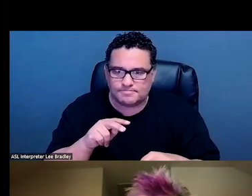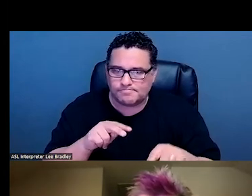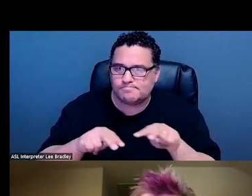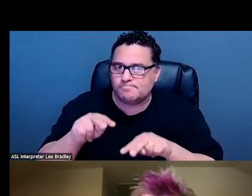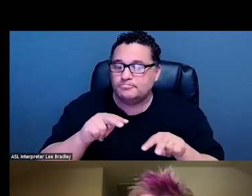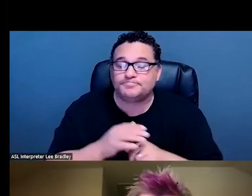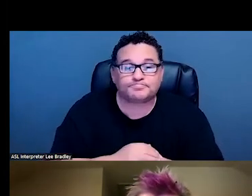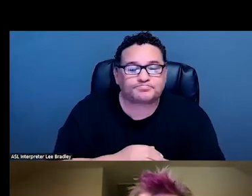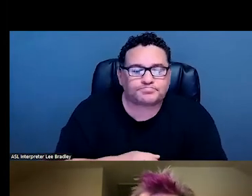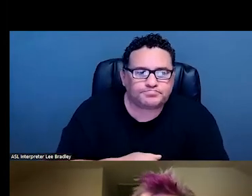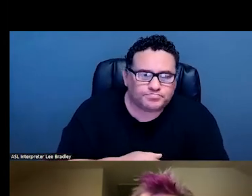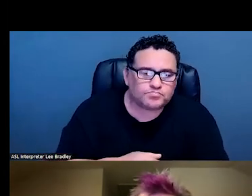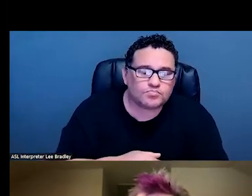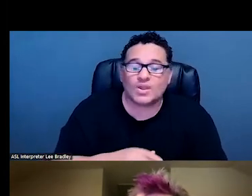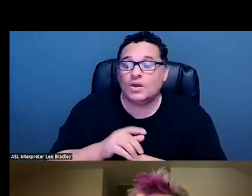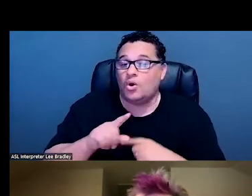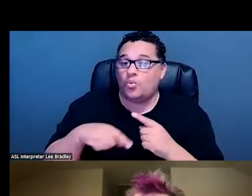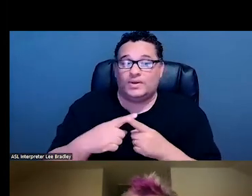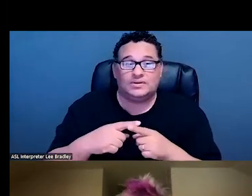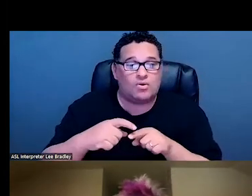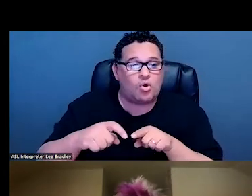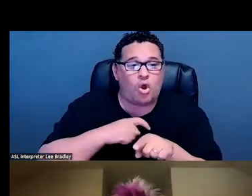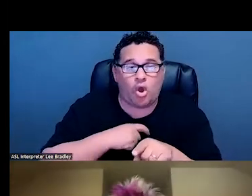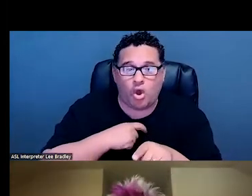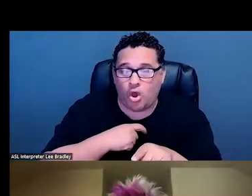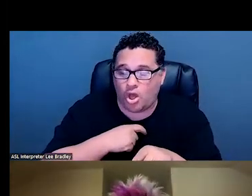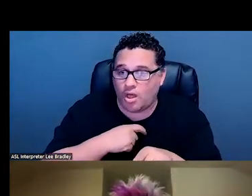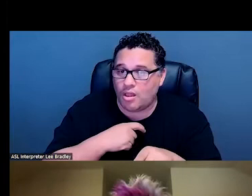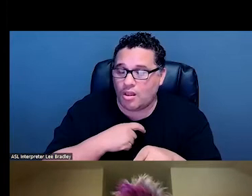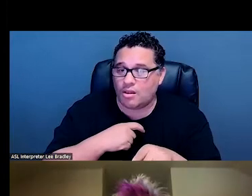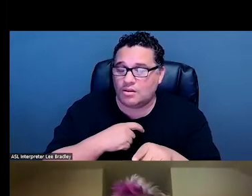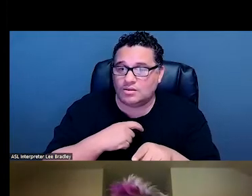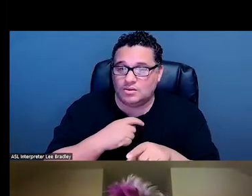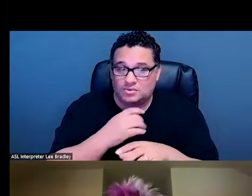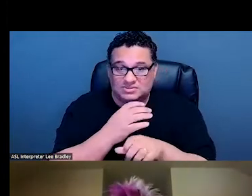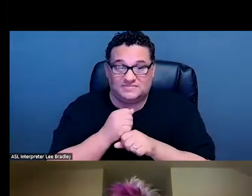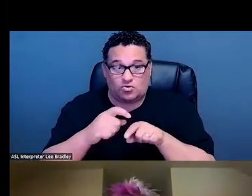SO, WHEN, A CALL COMES IN, THERE ARE TWO MAIN GROUPS THAT THAT CALL US. THE PUBLIC.